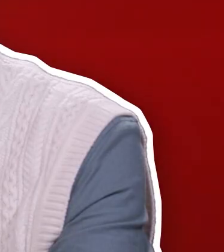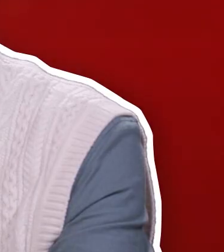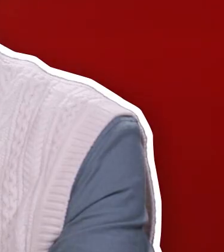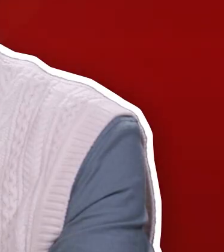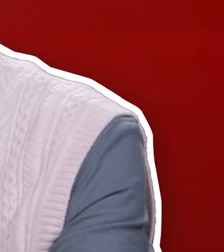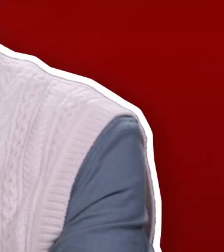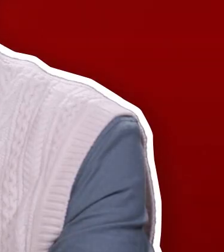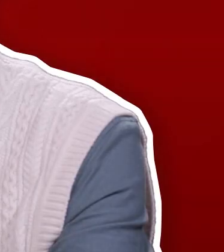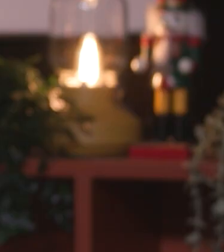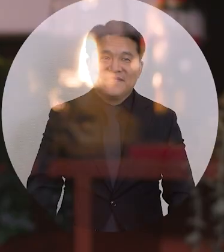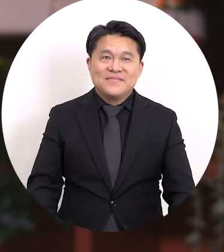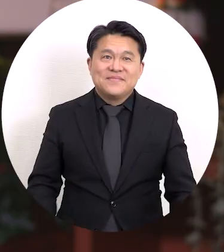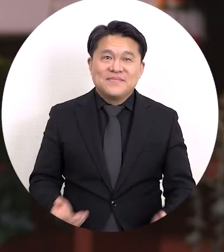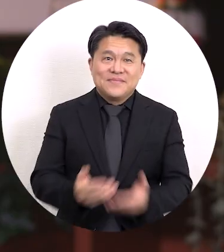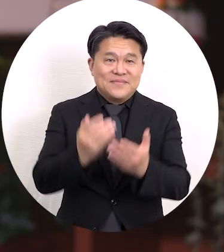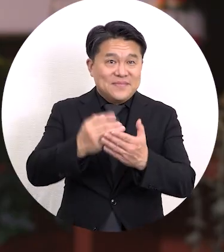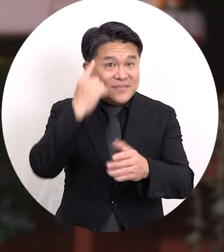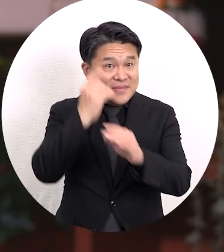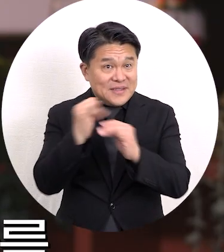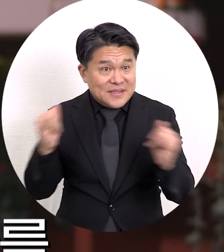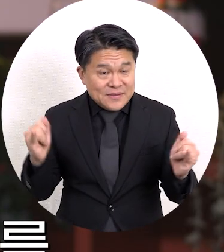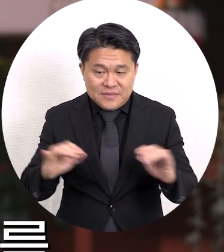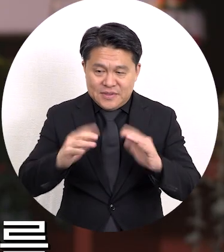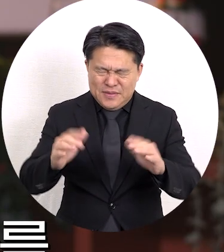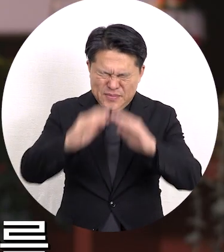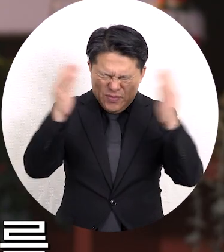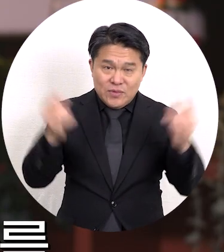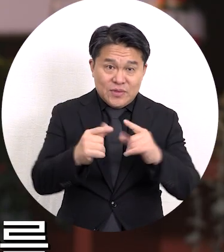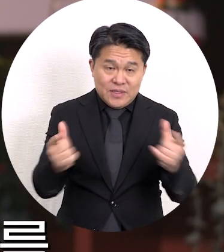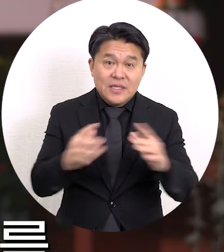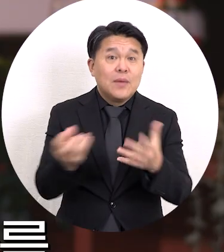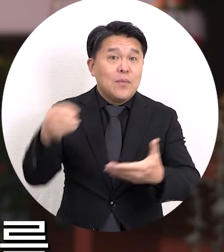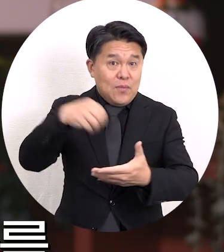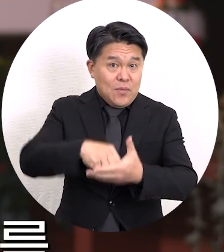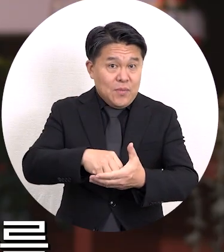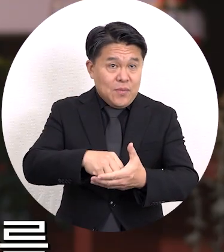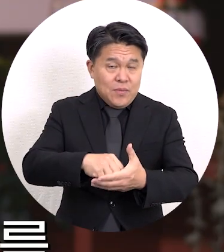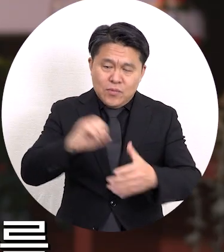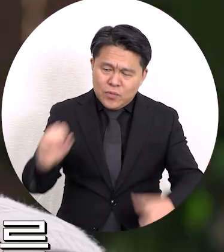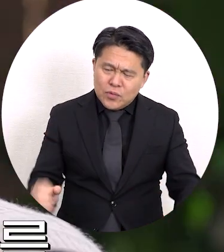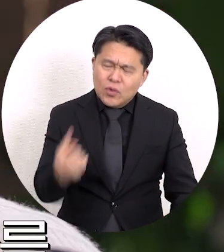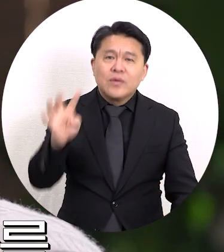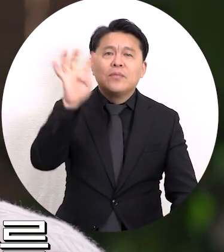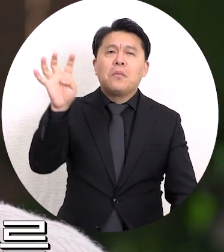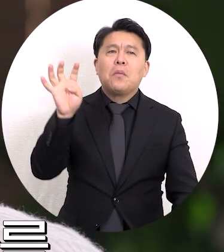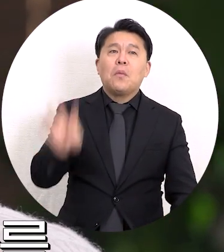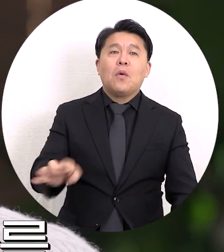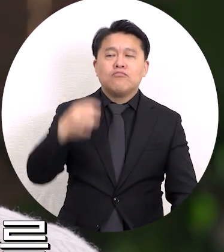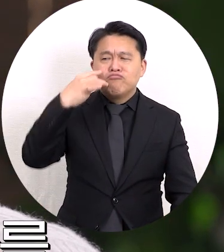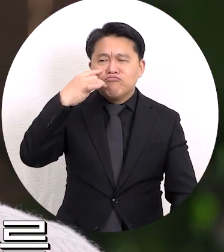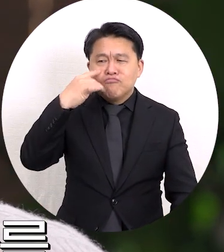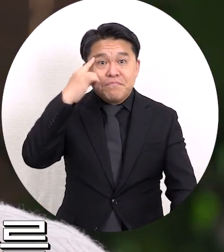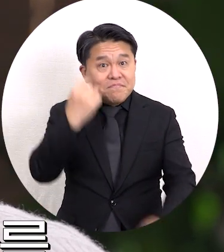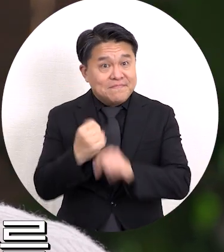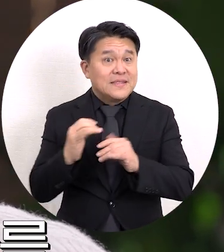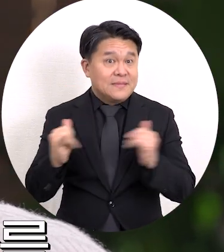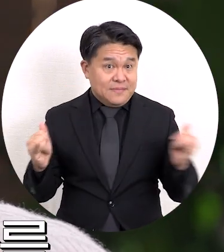An evolutionary biologist is someone who studies the origins of everything, including all humans,